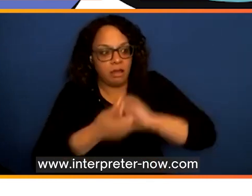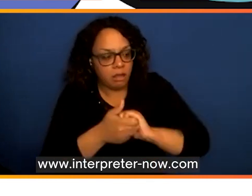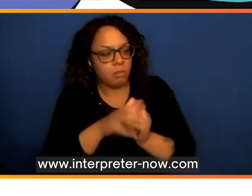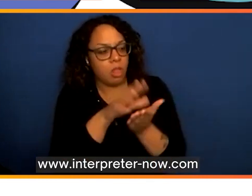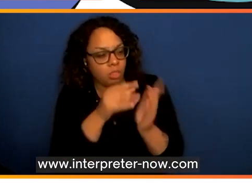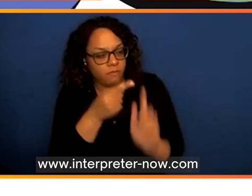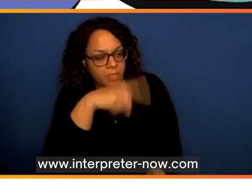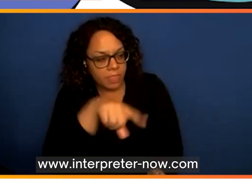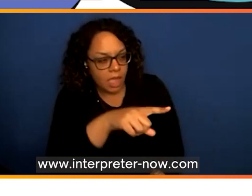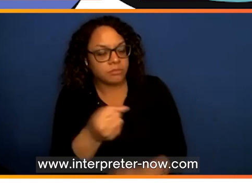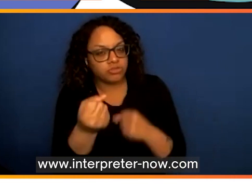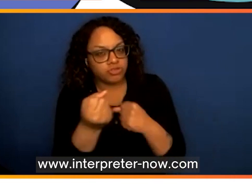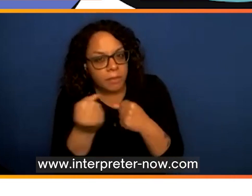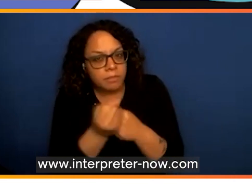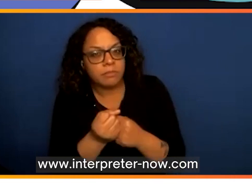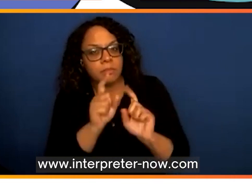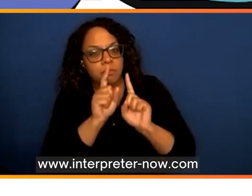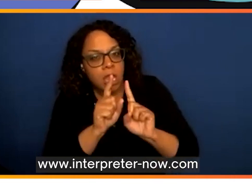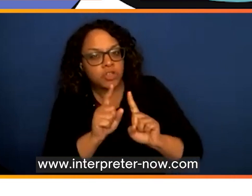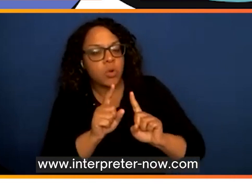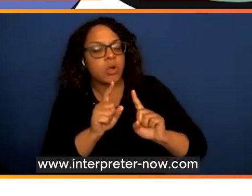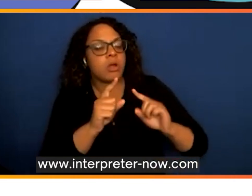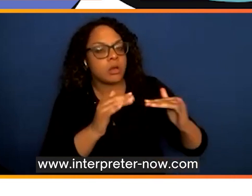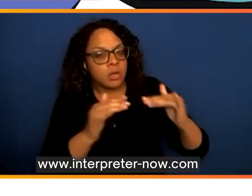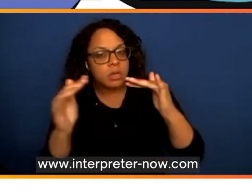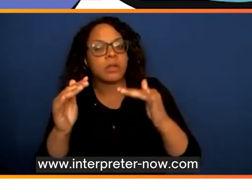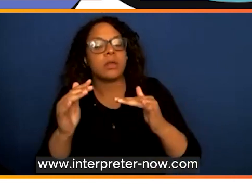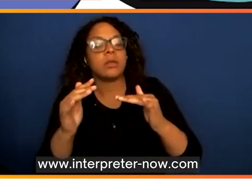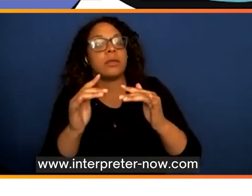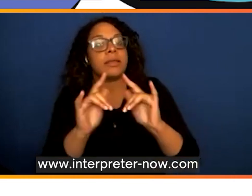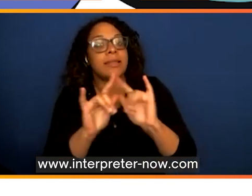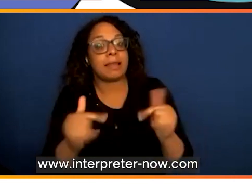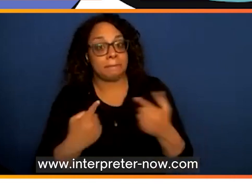them, sponsor them, mentor them. But at the same time, this isn't about me. It was watching